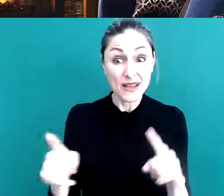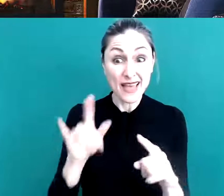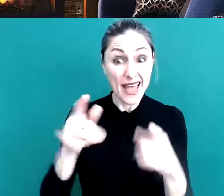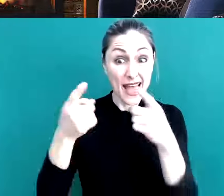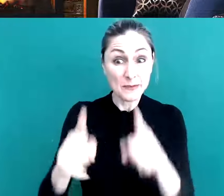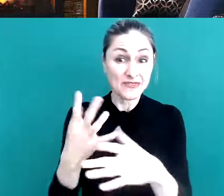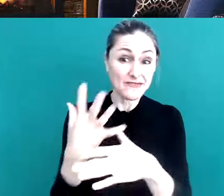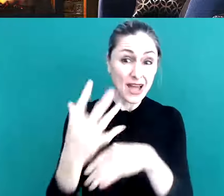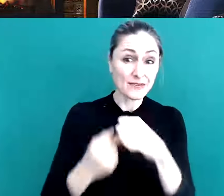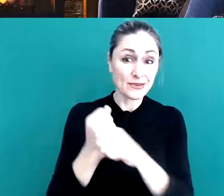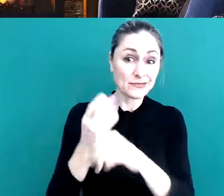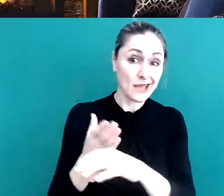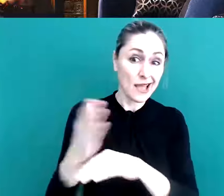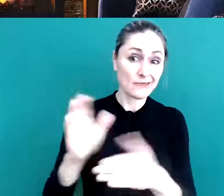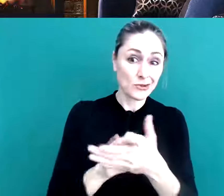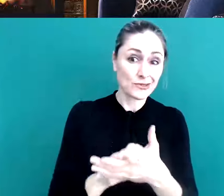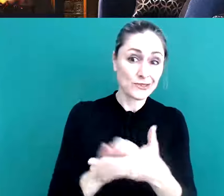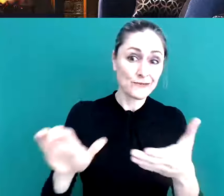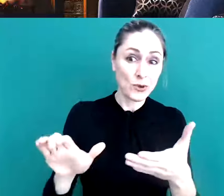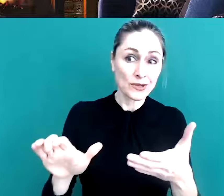Certainly that shouldn't have been on his report.